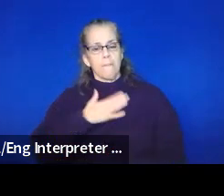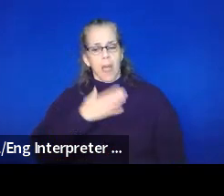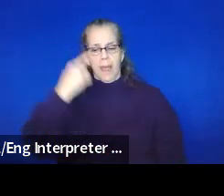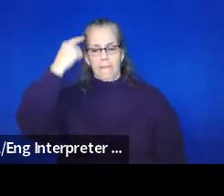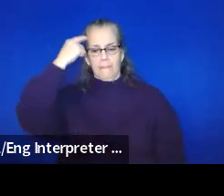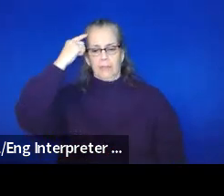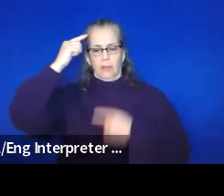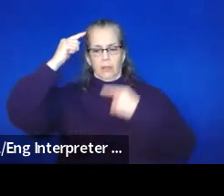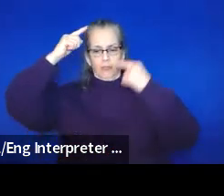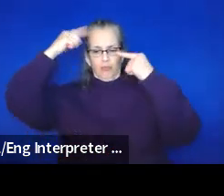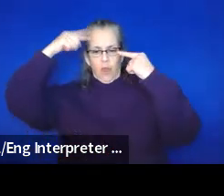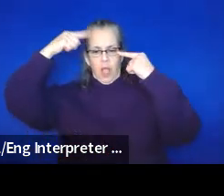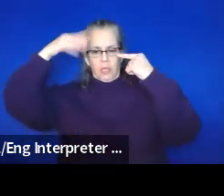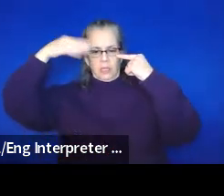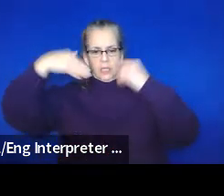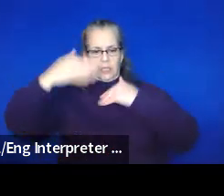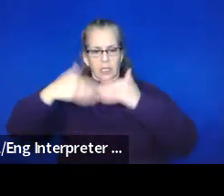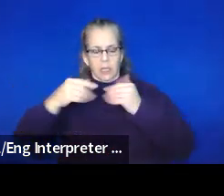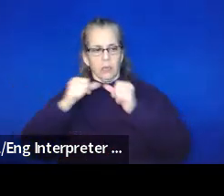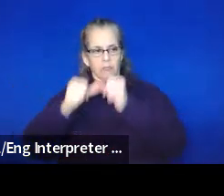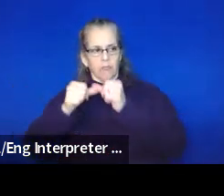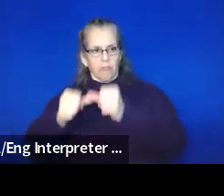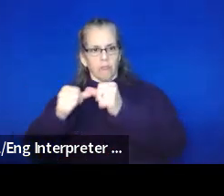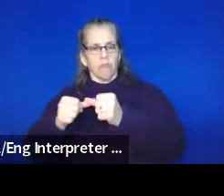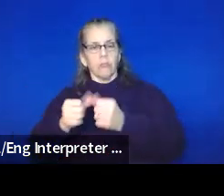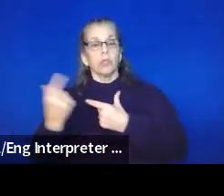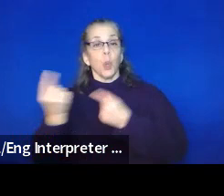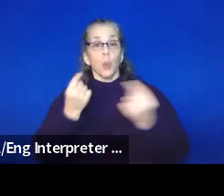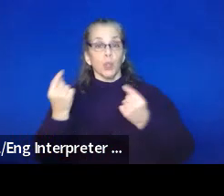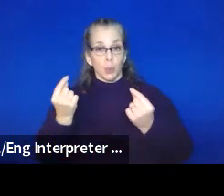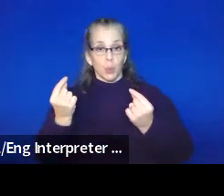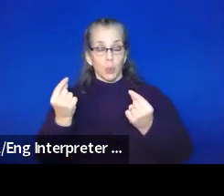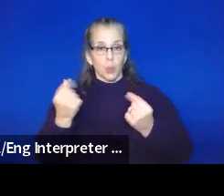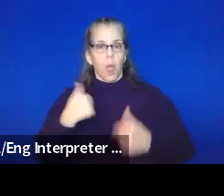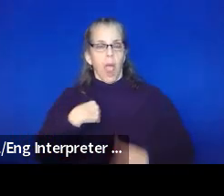is going on and on and on and what I do is I tell people that what's going on.